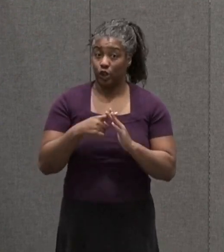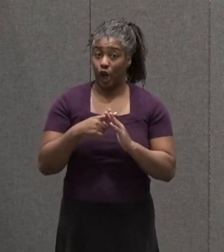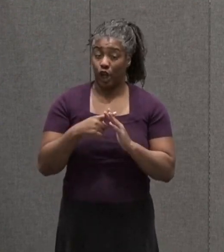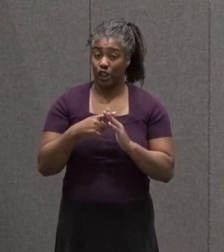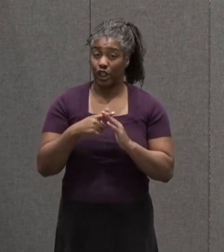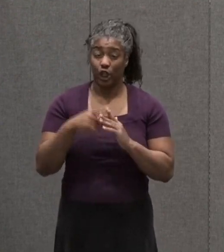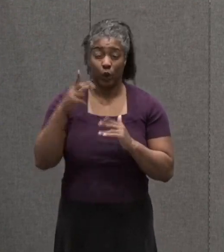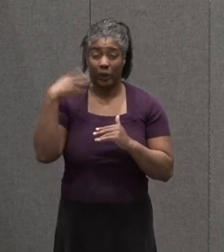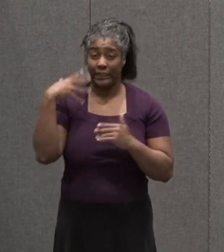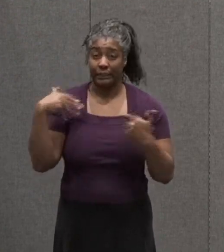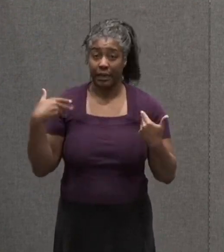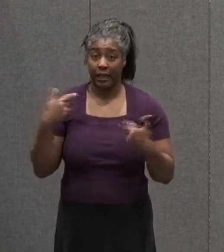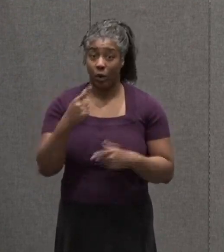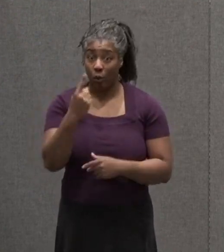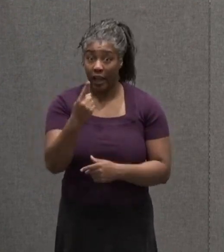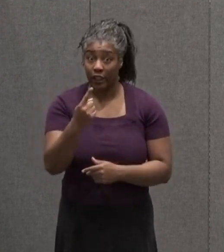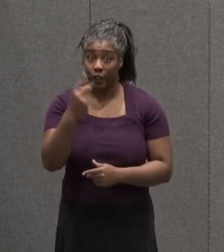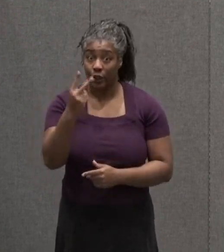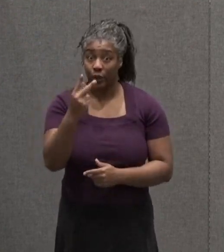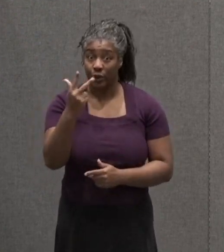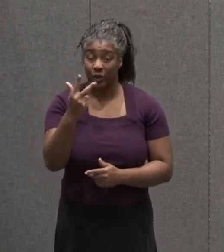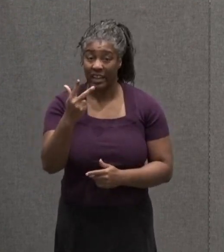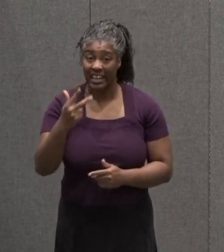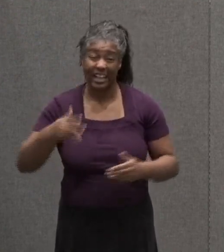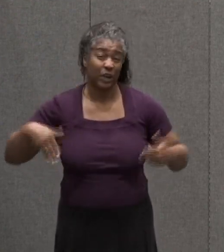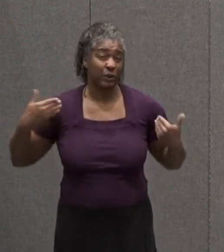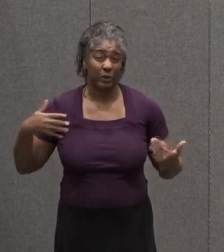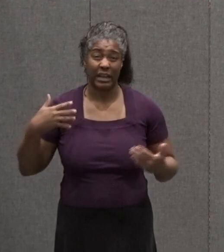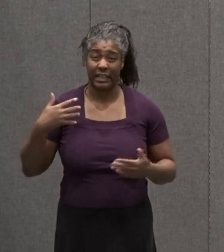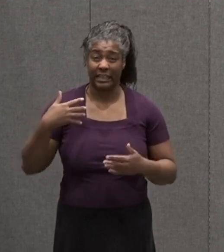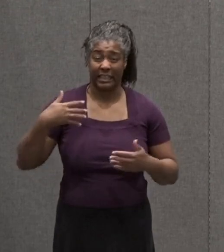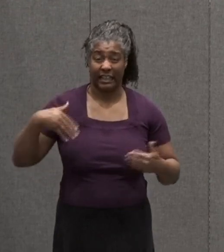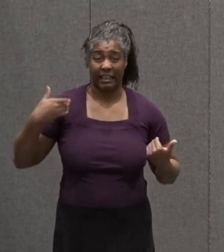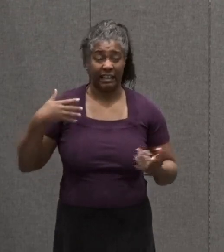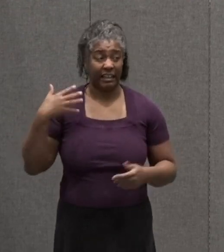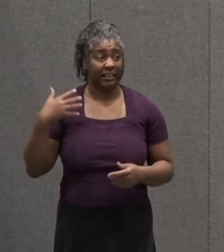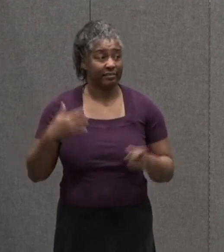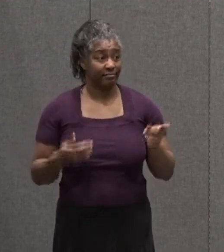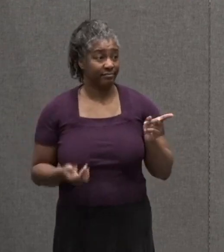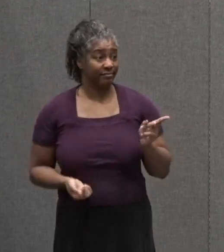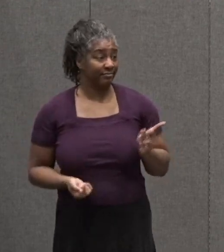One, two, three (chattering)